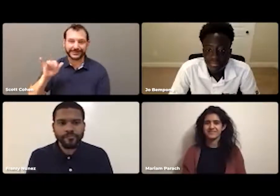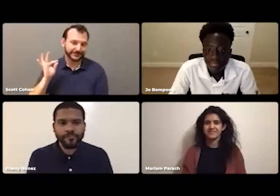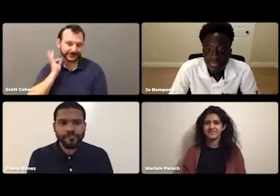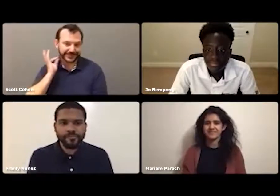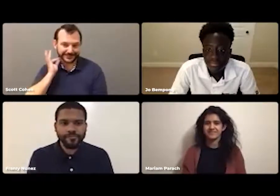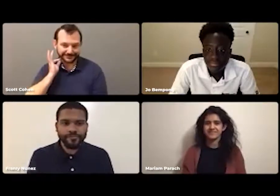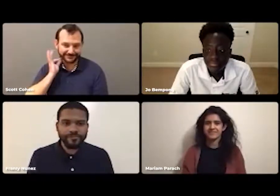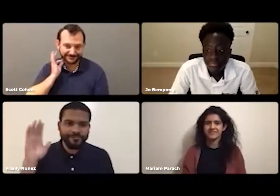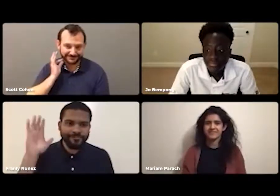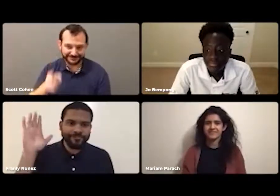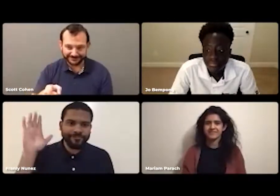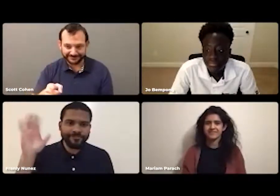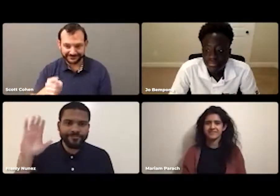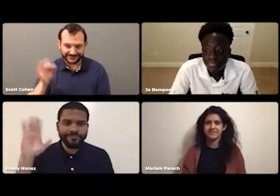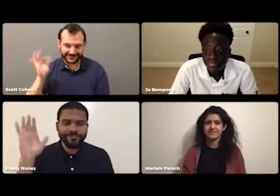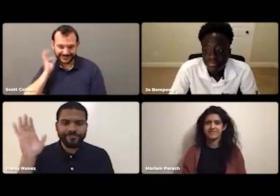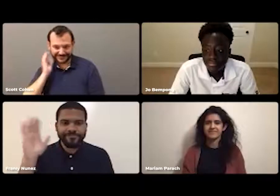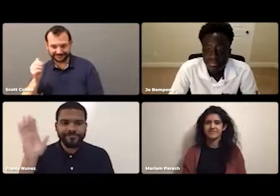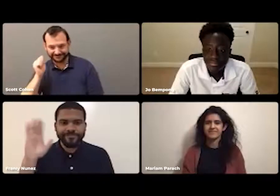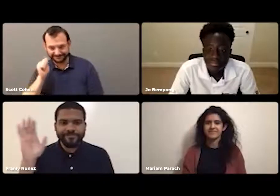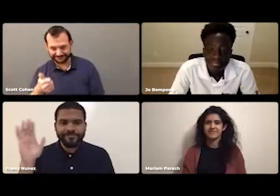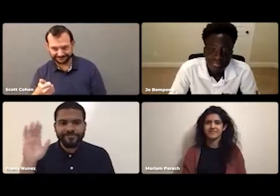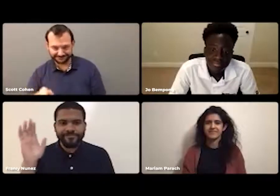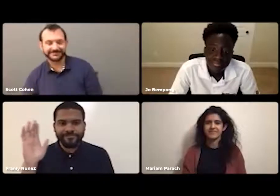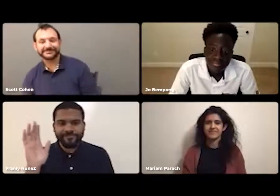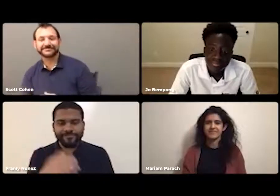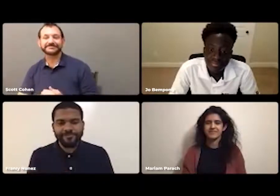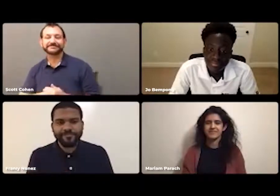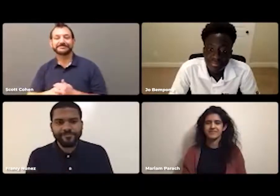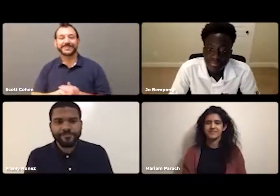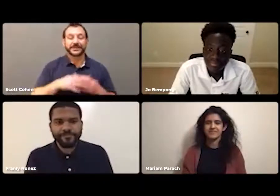[All panelists say hello]